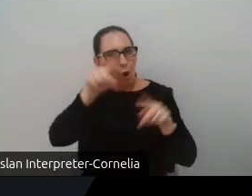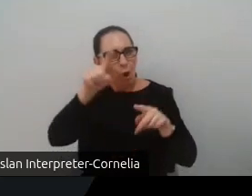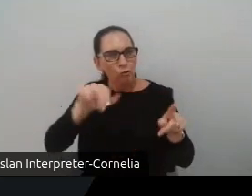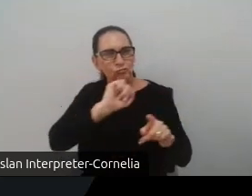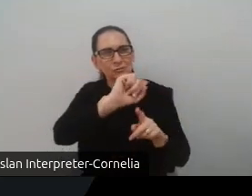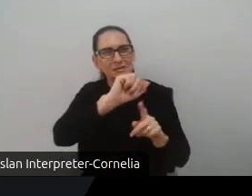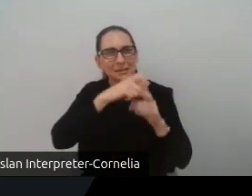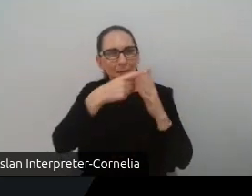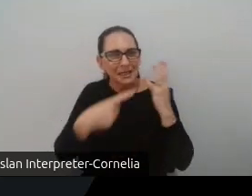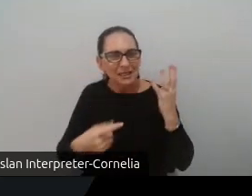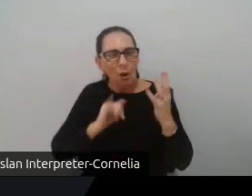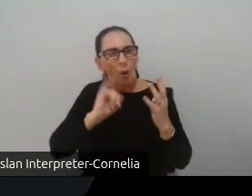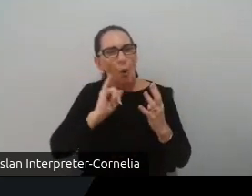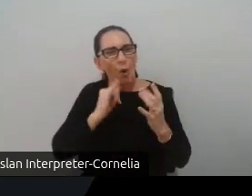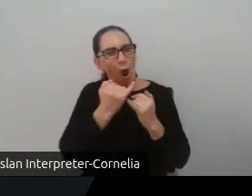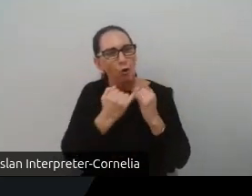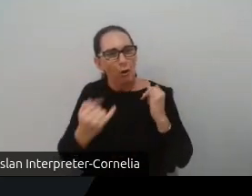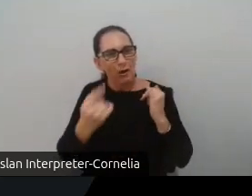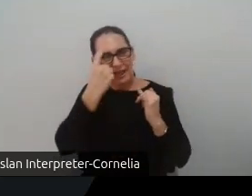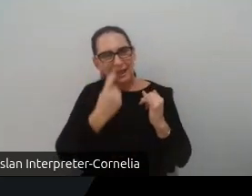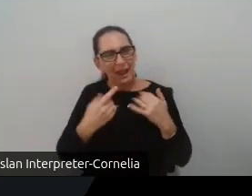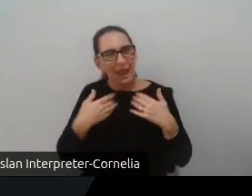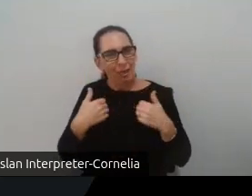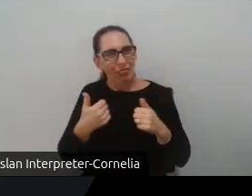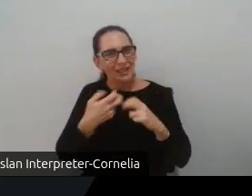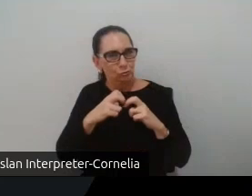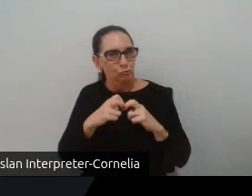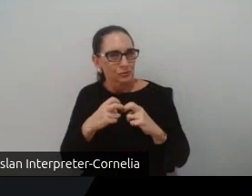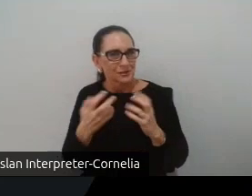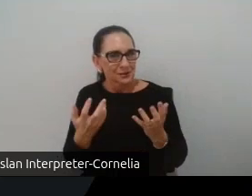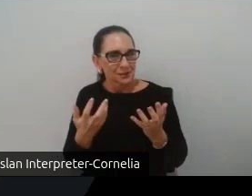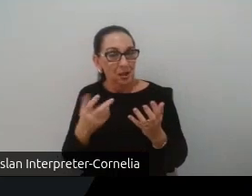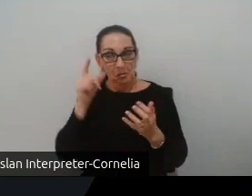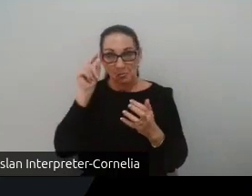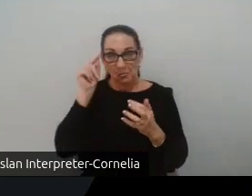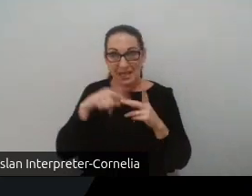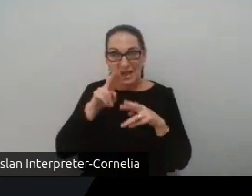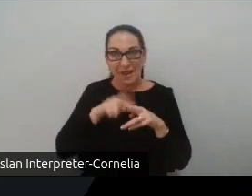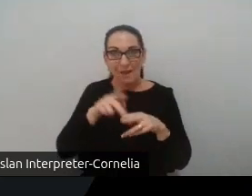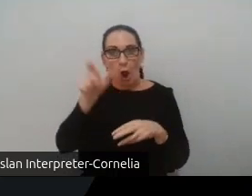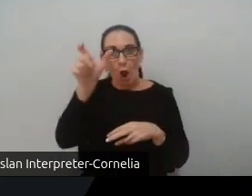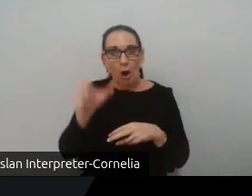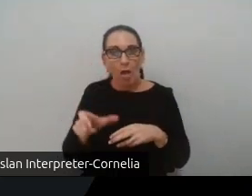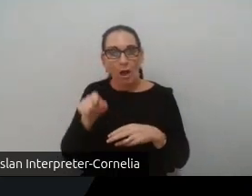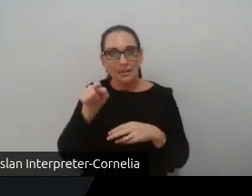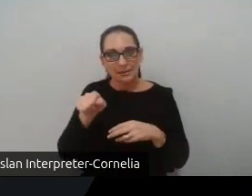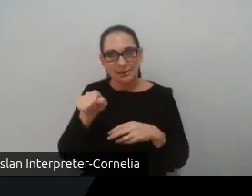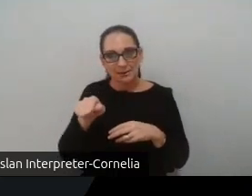chronic health issues. So for example um when working with clients who um you identify that